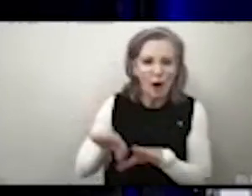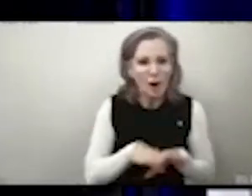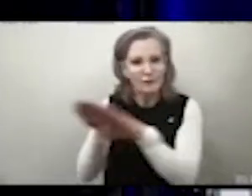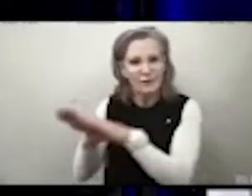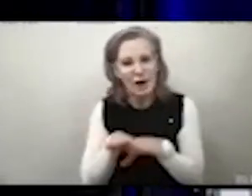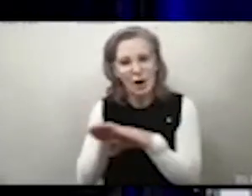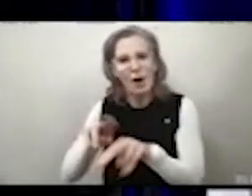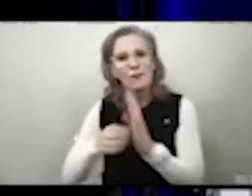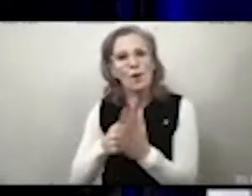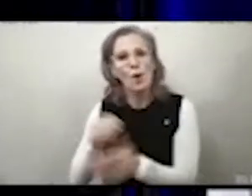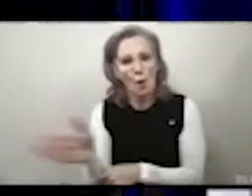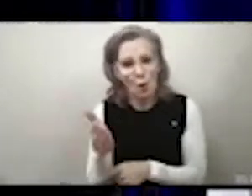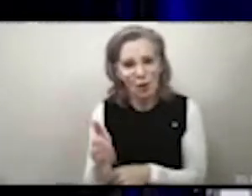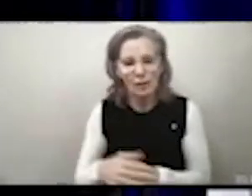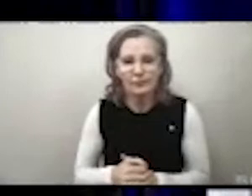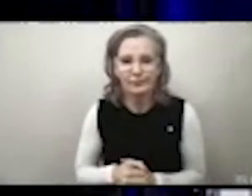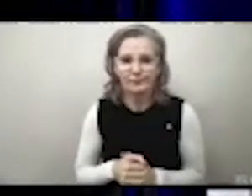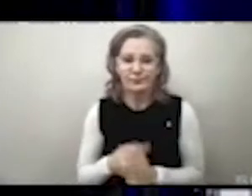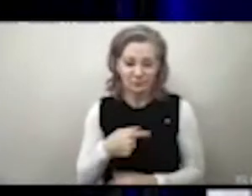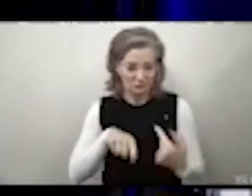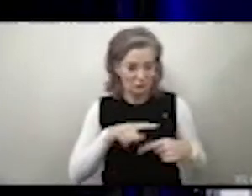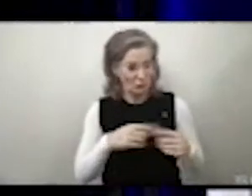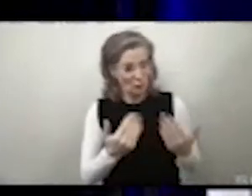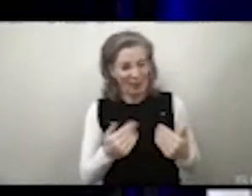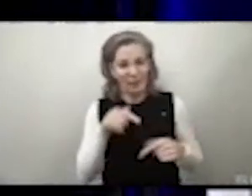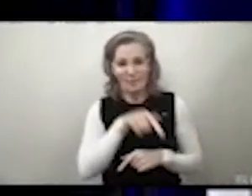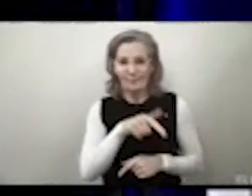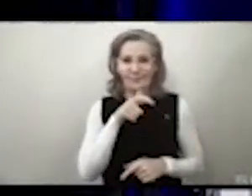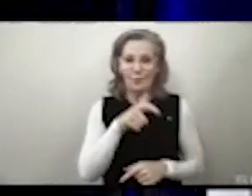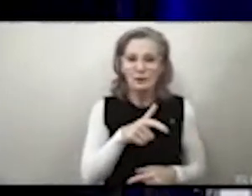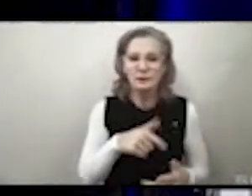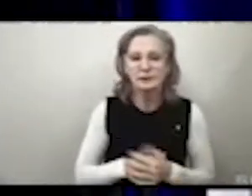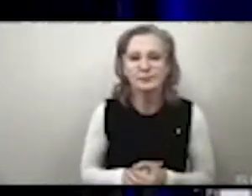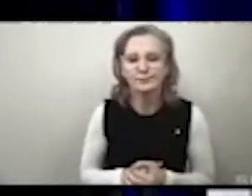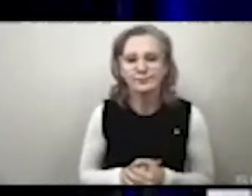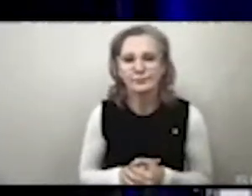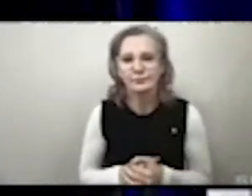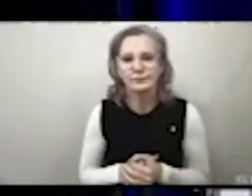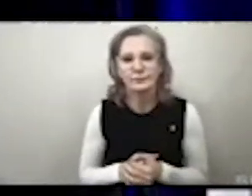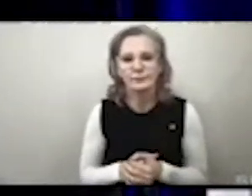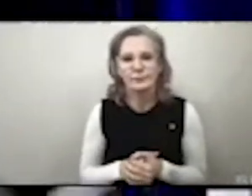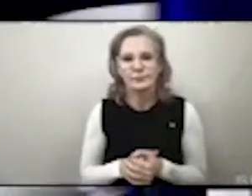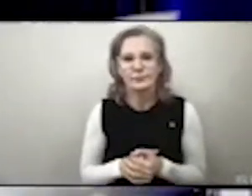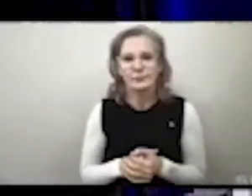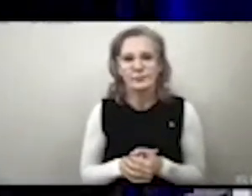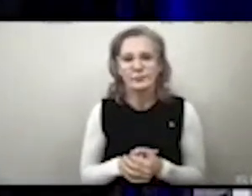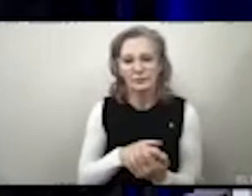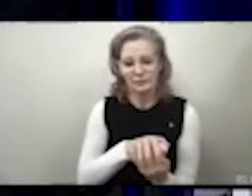think, to everybody who worked on the Commission and indeed across the RSE, because as I was saying a moment ago,